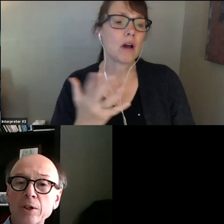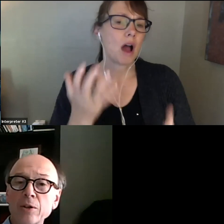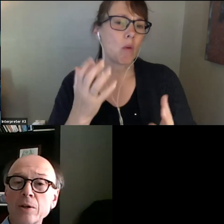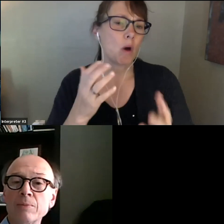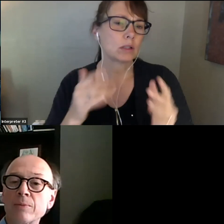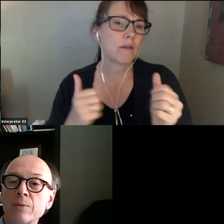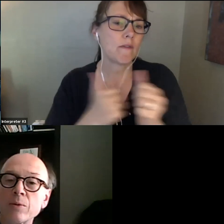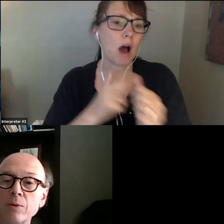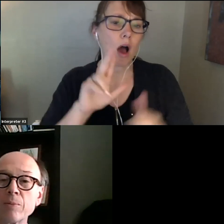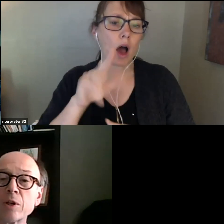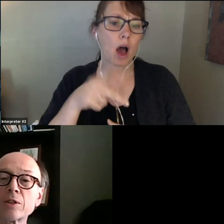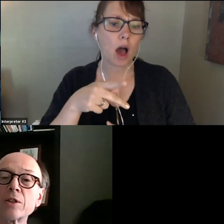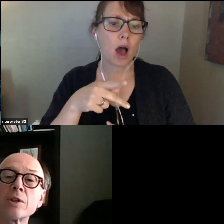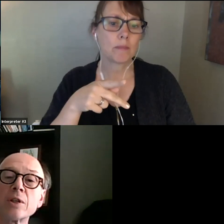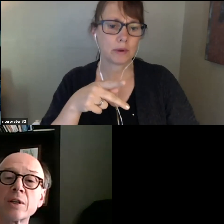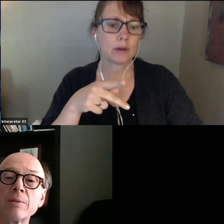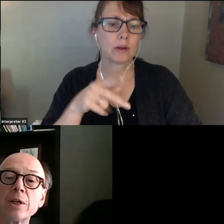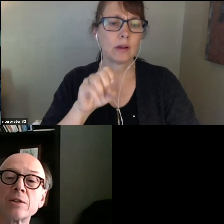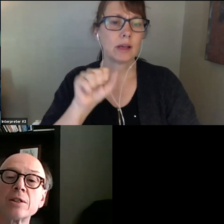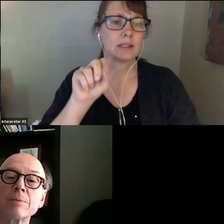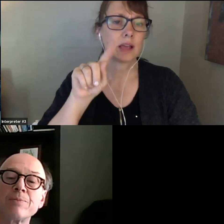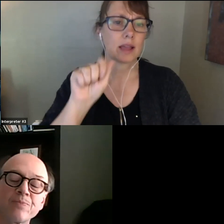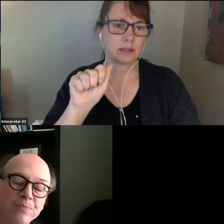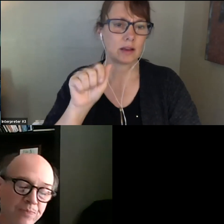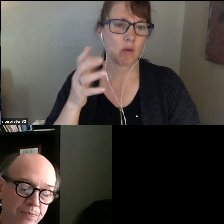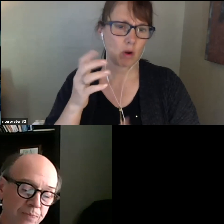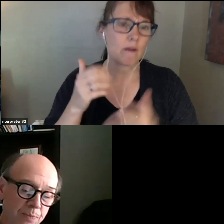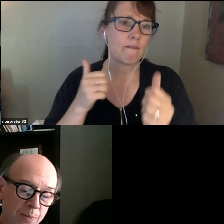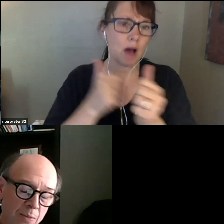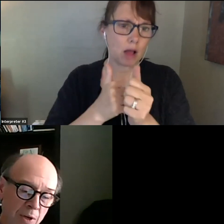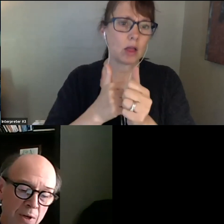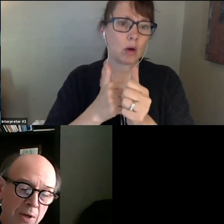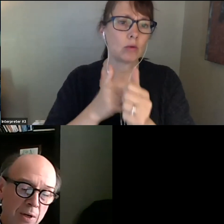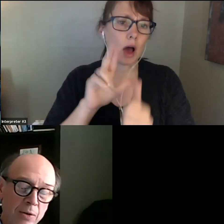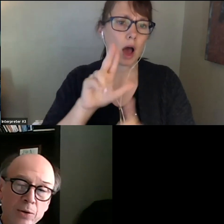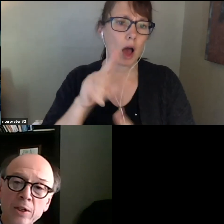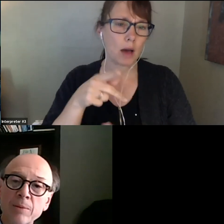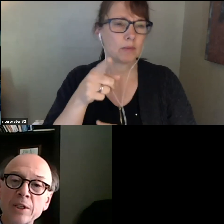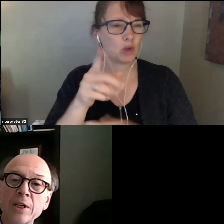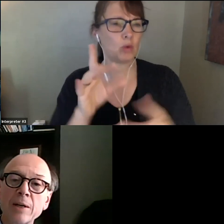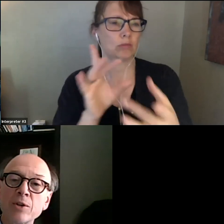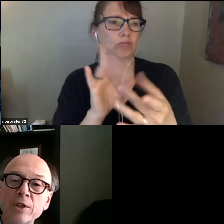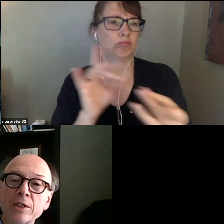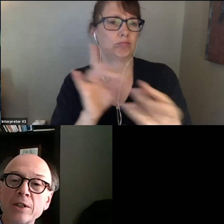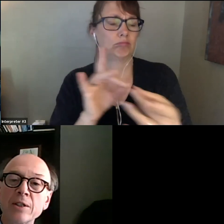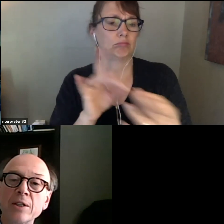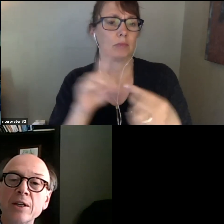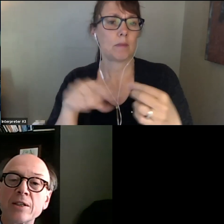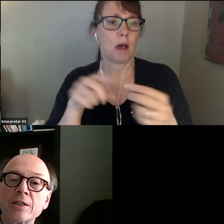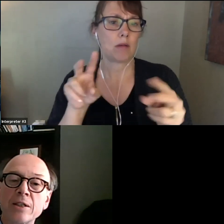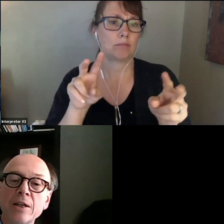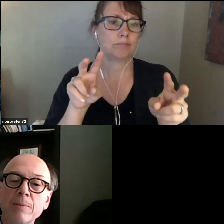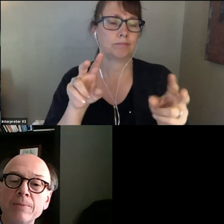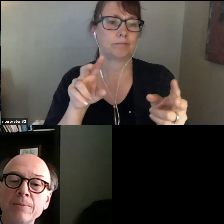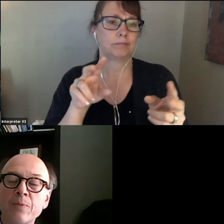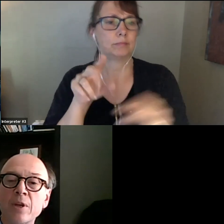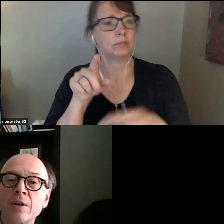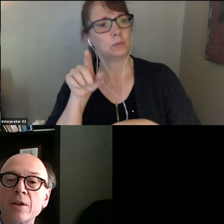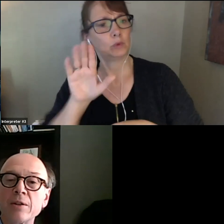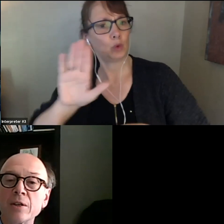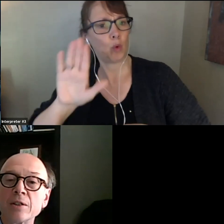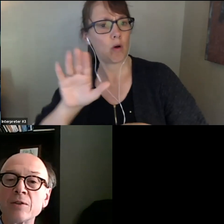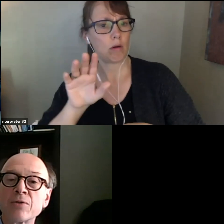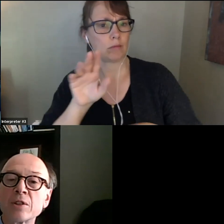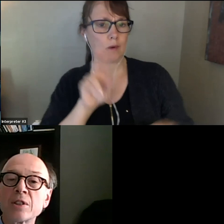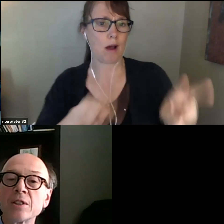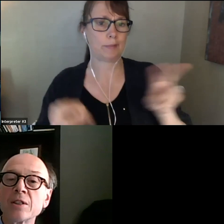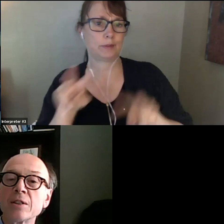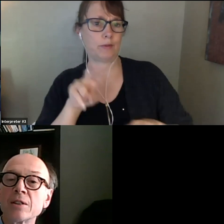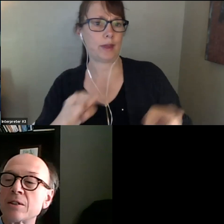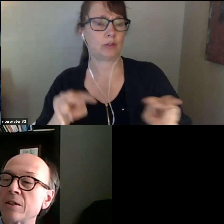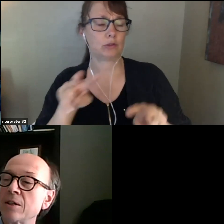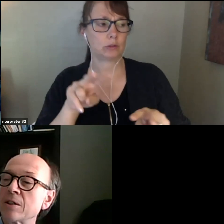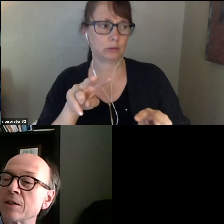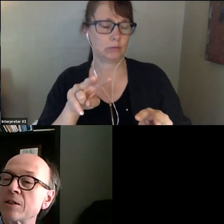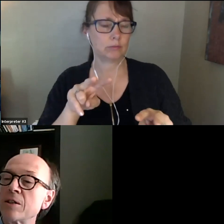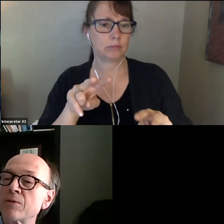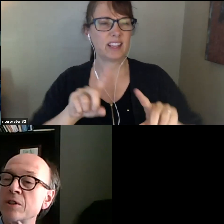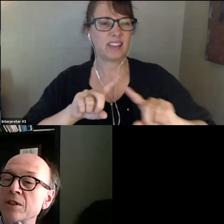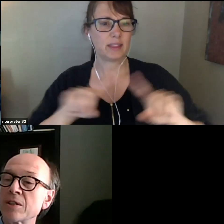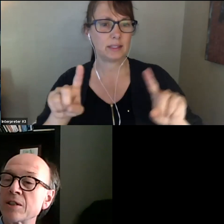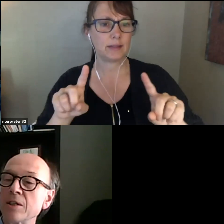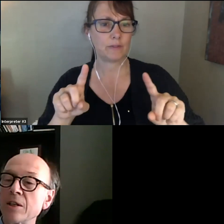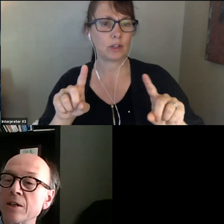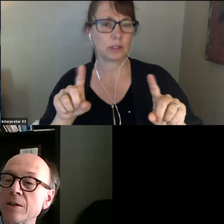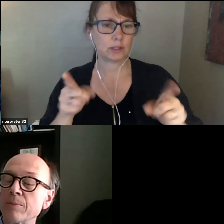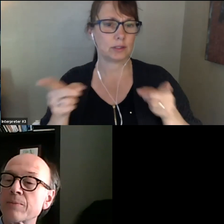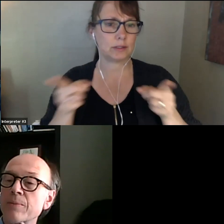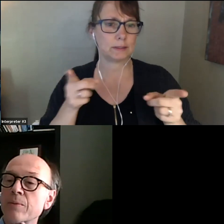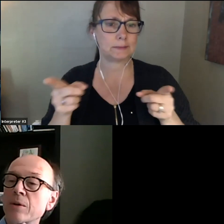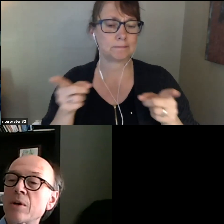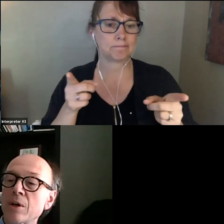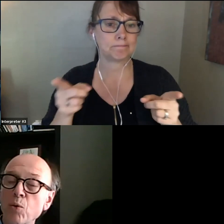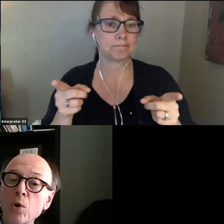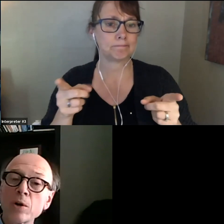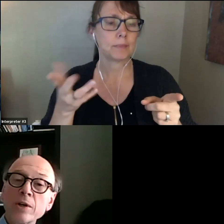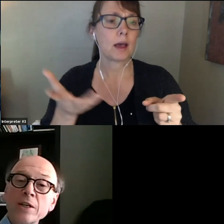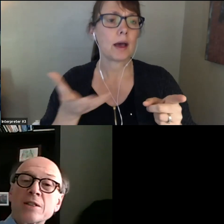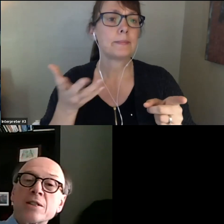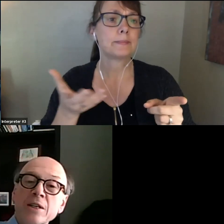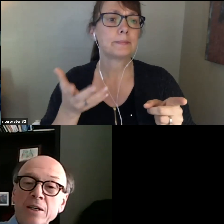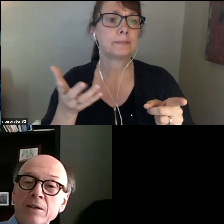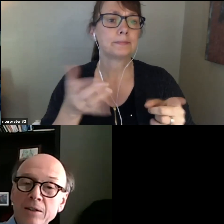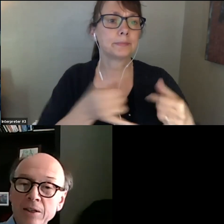your remarks. You were talking about the observation that there are differences in the award rates